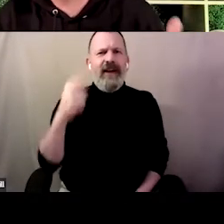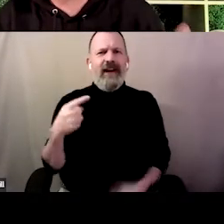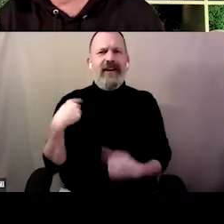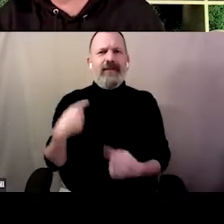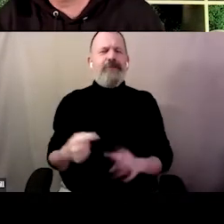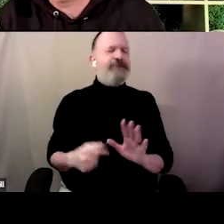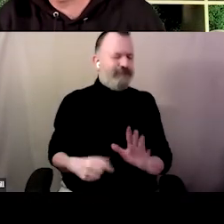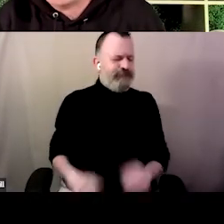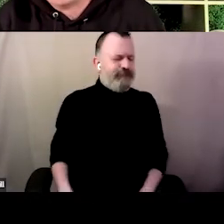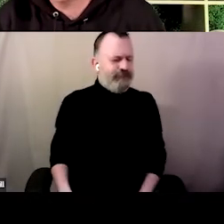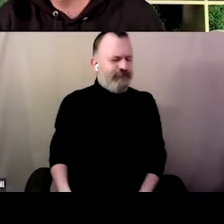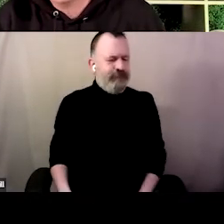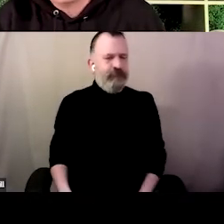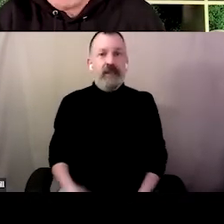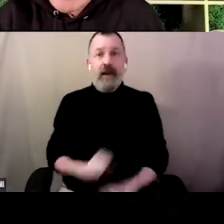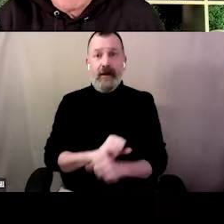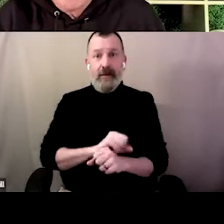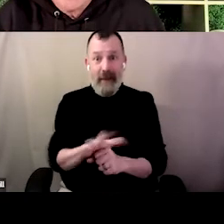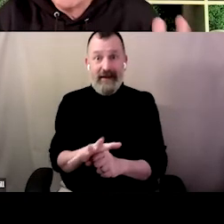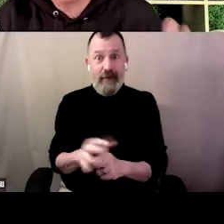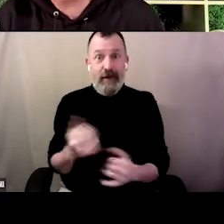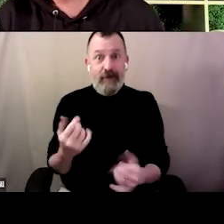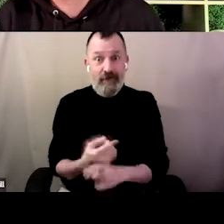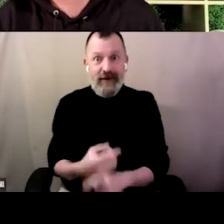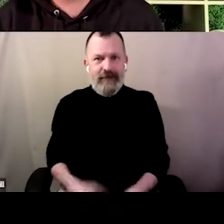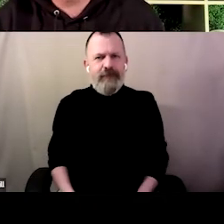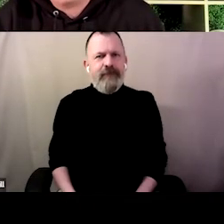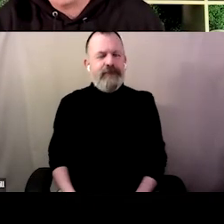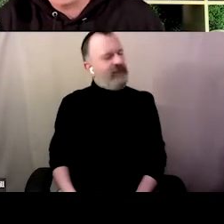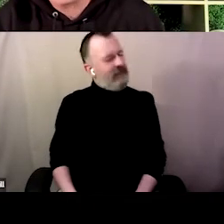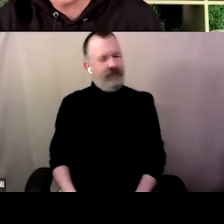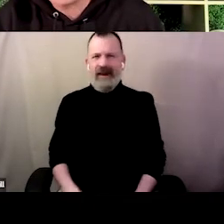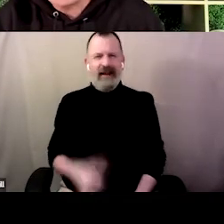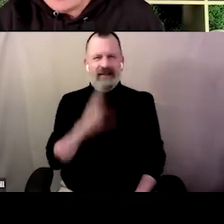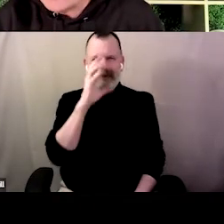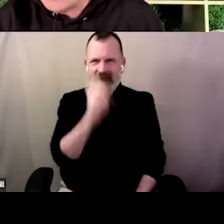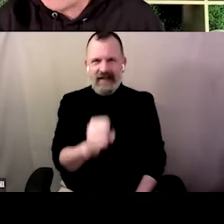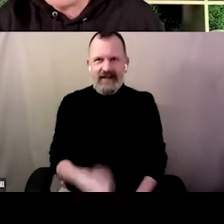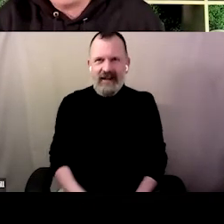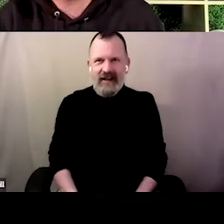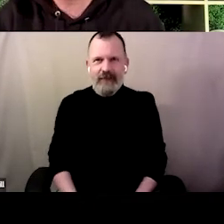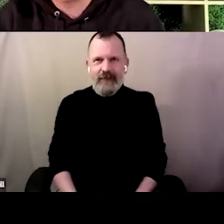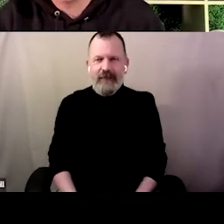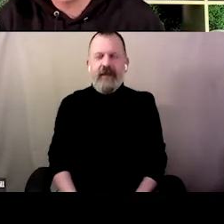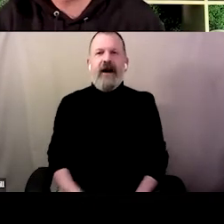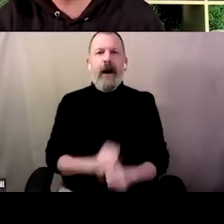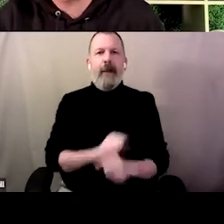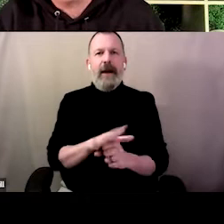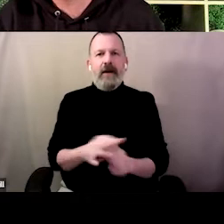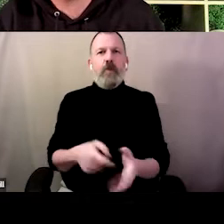the pandemic right and we look at one of the fascinating things about a pandemic. CalebBarlow: Is that it requires governments private sector